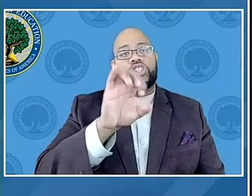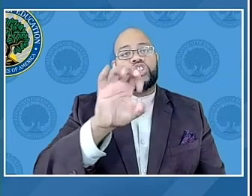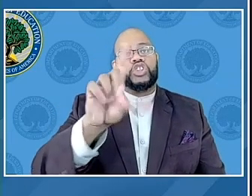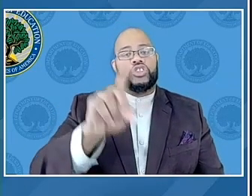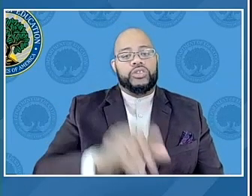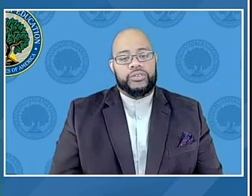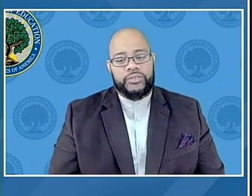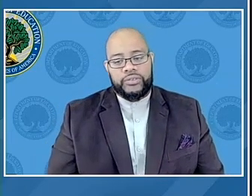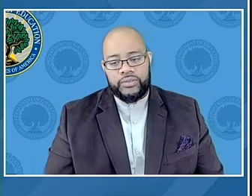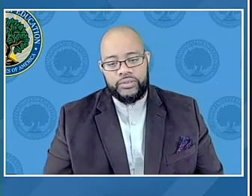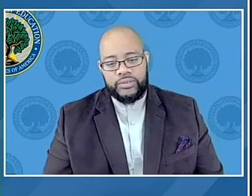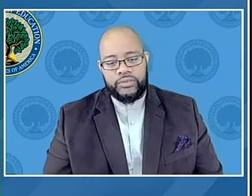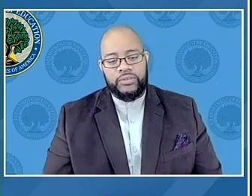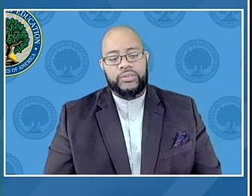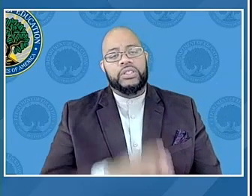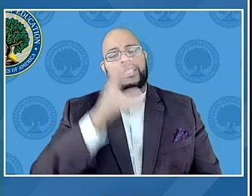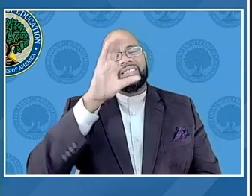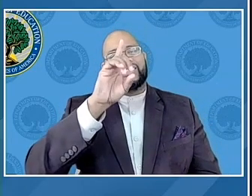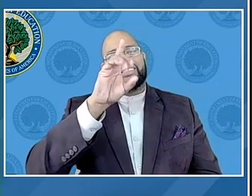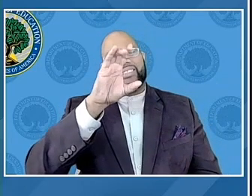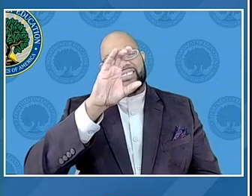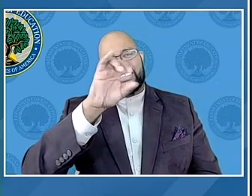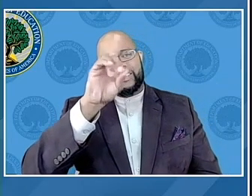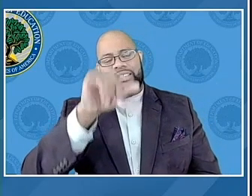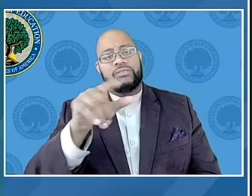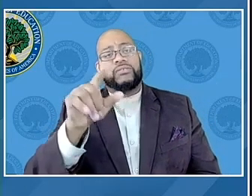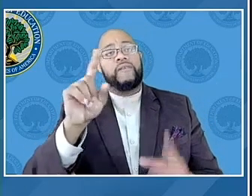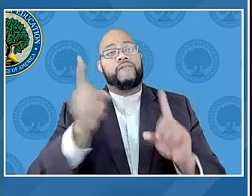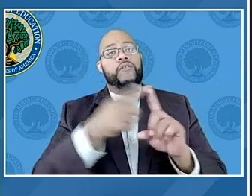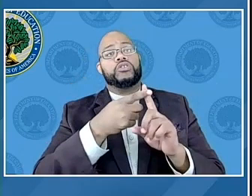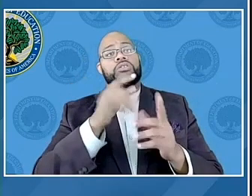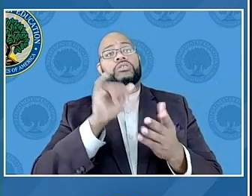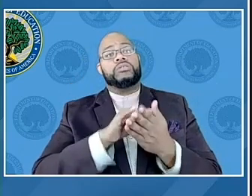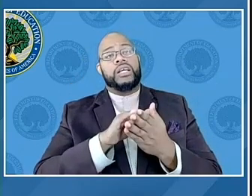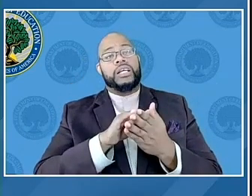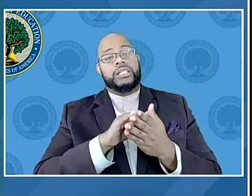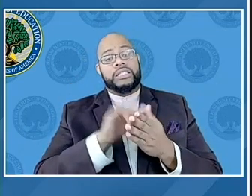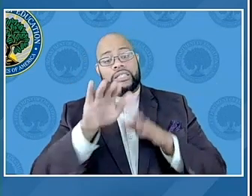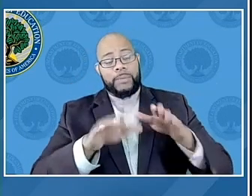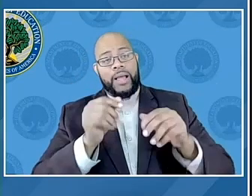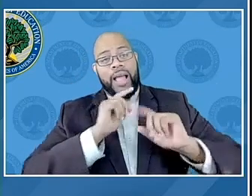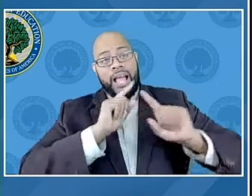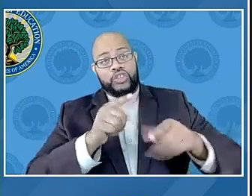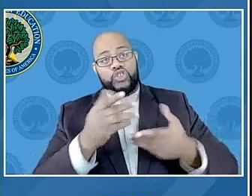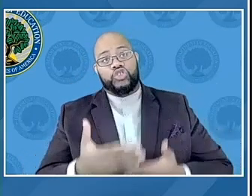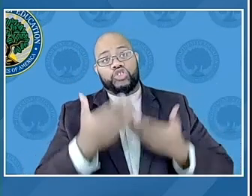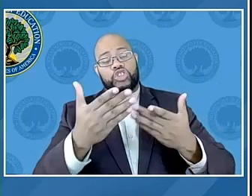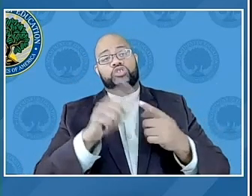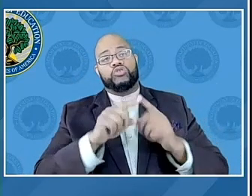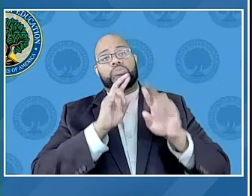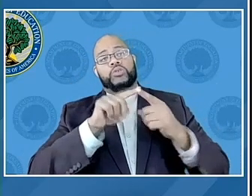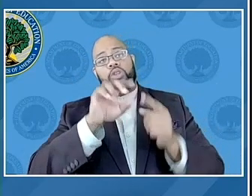Thank you Cindy. First, in terms of concrete steps and answers and suggestions to respond to the question, I would like